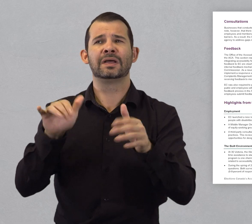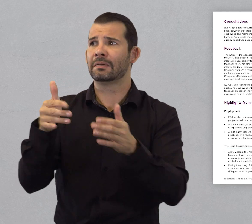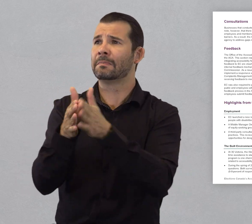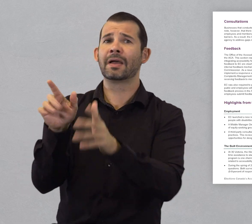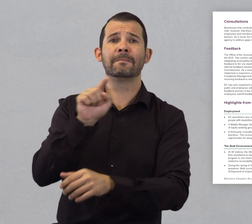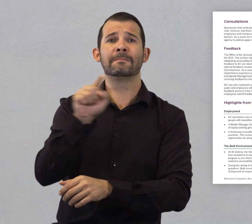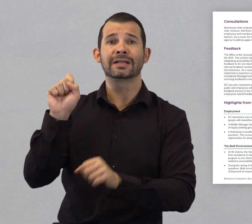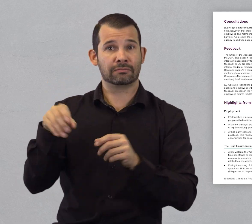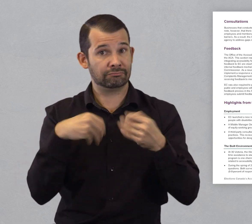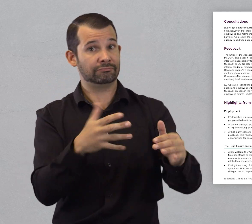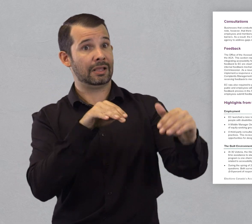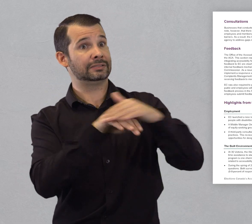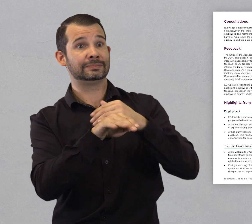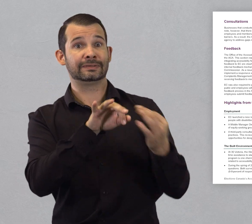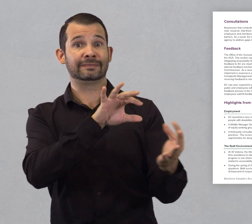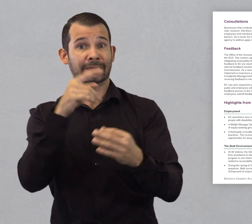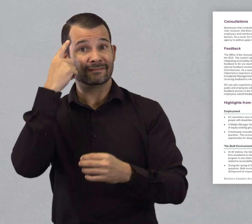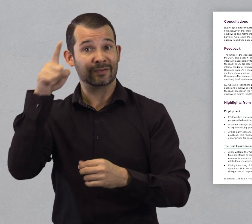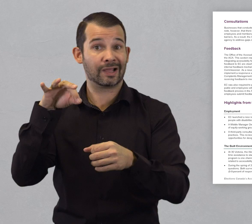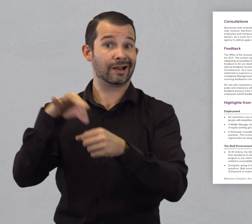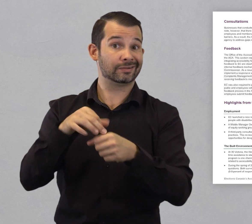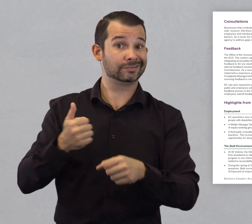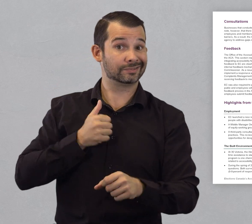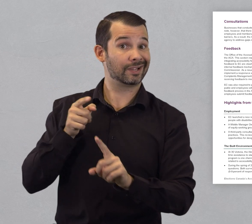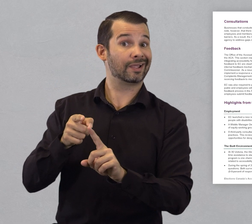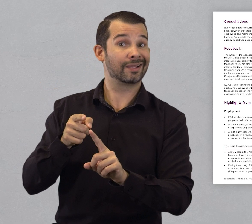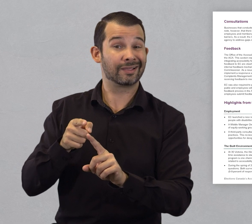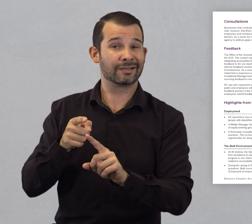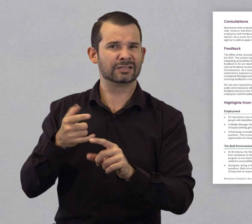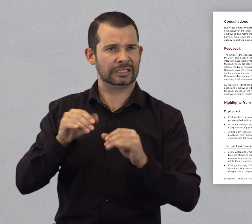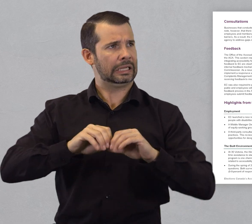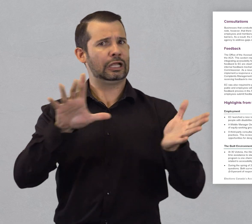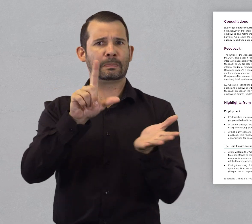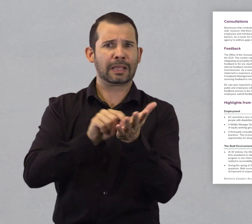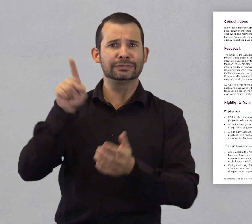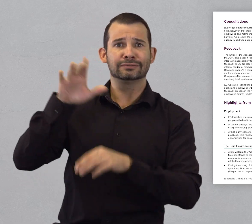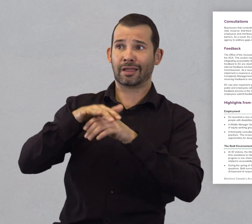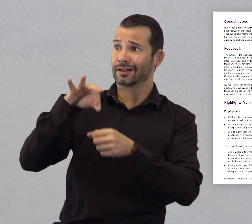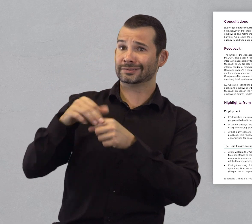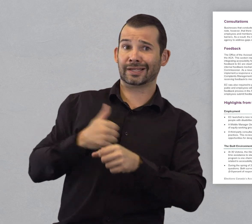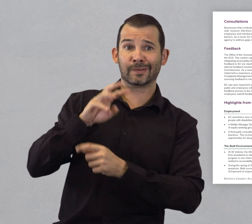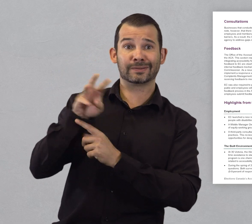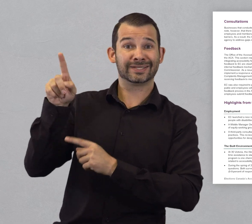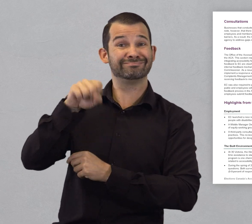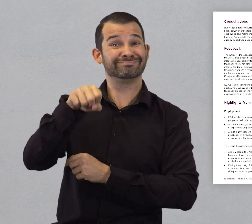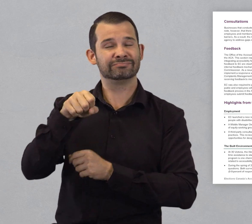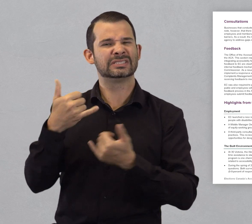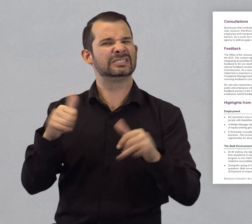provide accessibility feedback to EC are clearly published on the EC website, more work is required